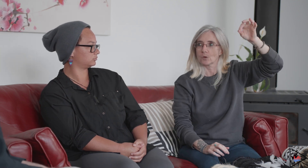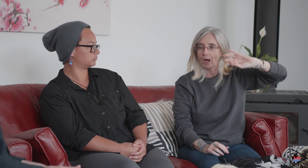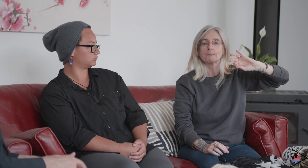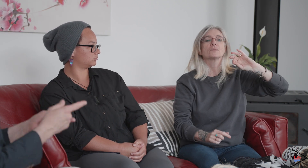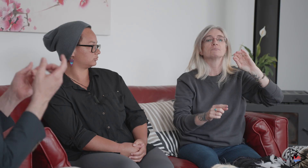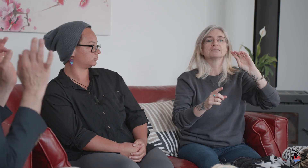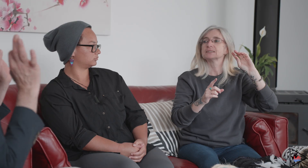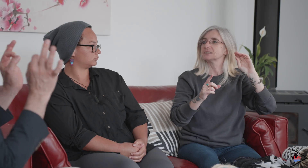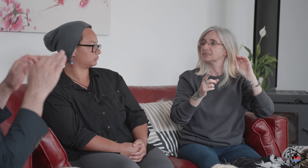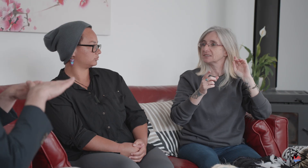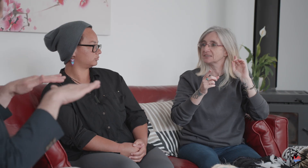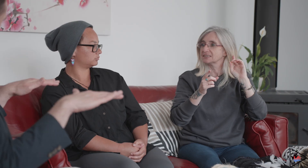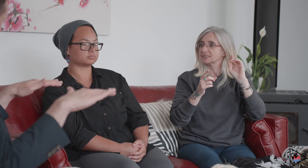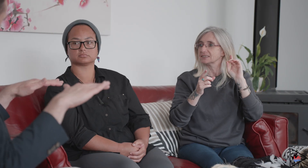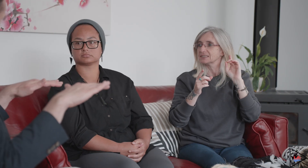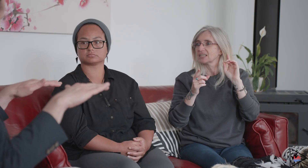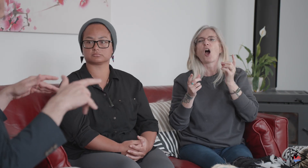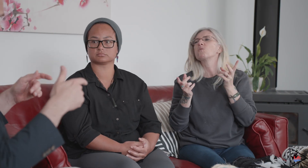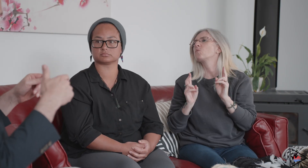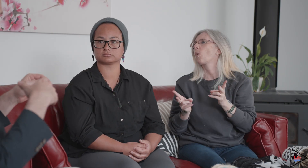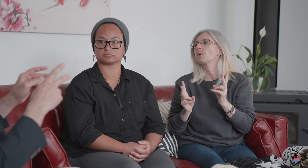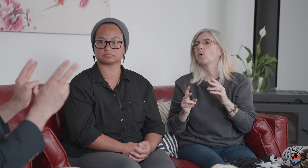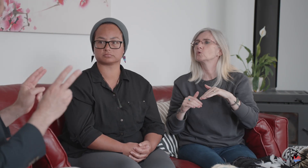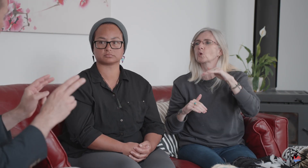table and then threading it upwards and then we're threading it over and then threading a bit